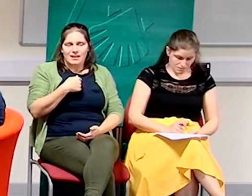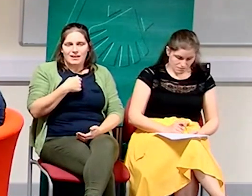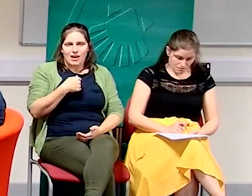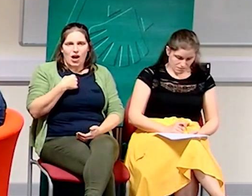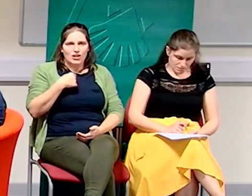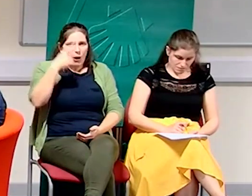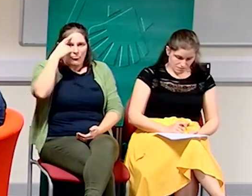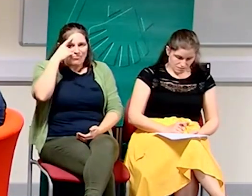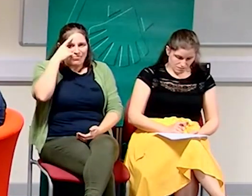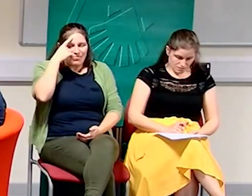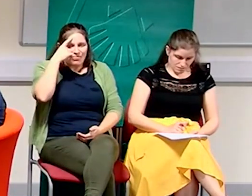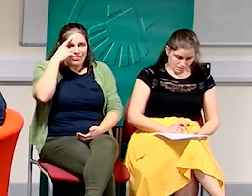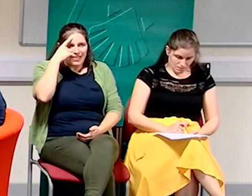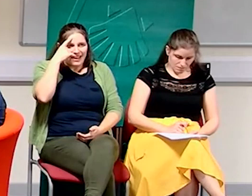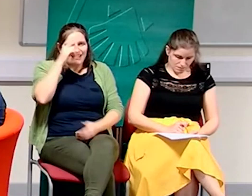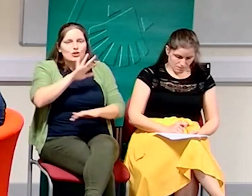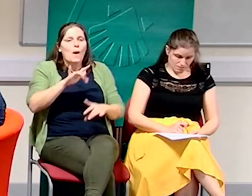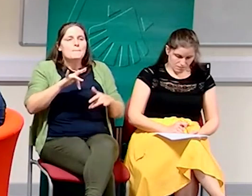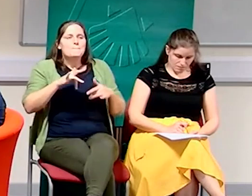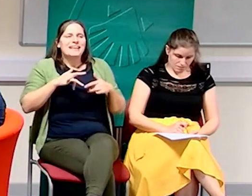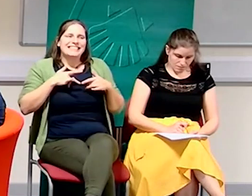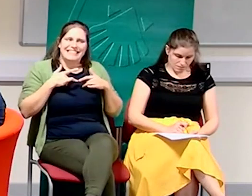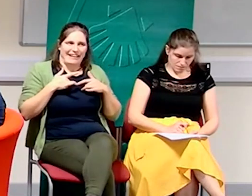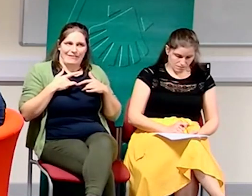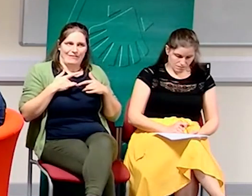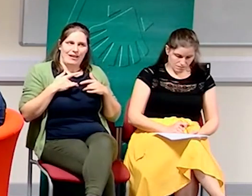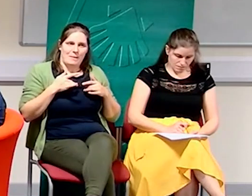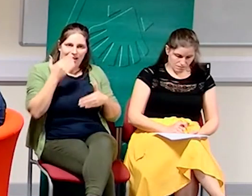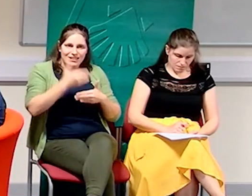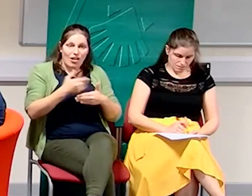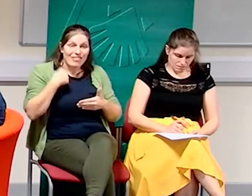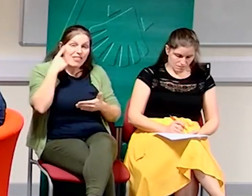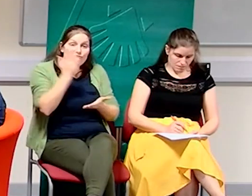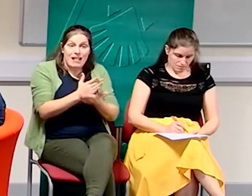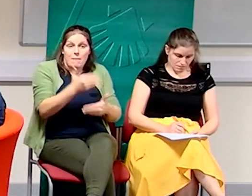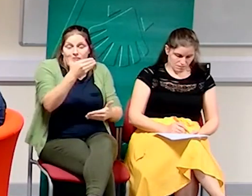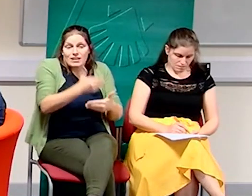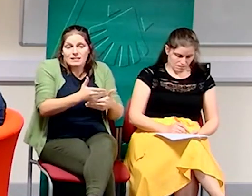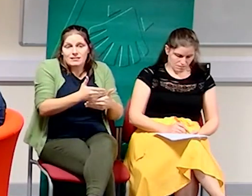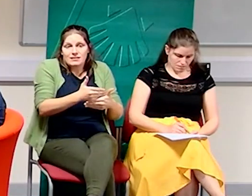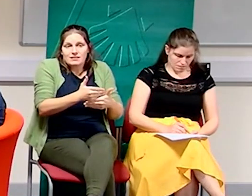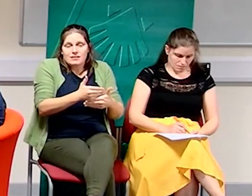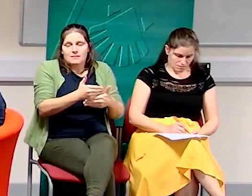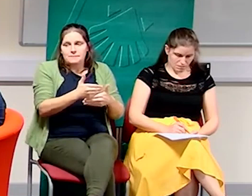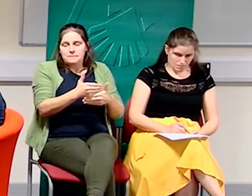barriers that aren't actual barriers um that cause kind of actual distress to disabled students um I